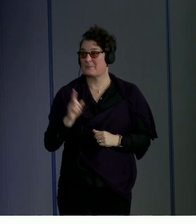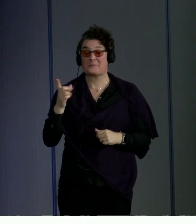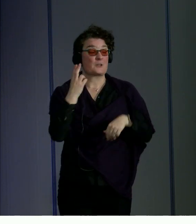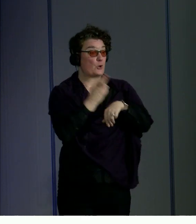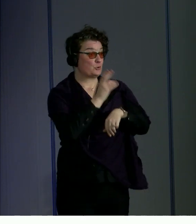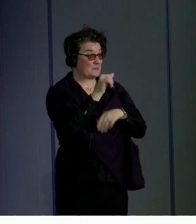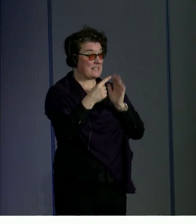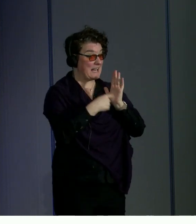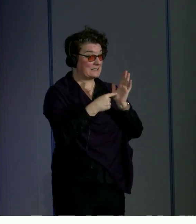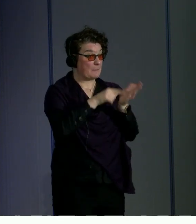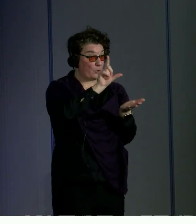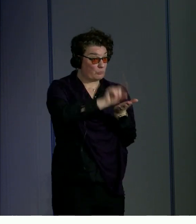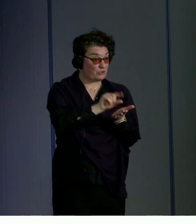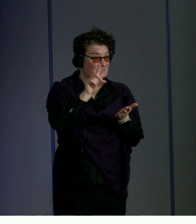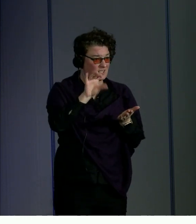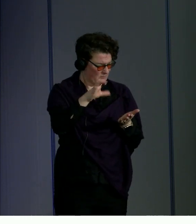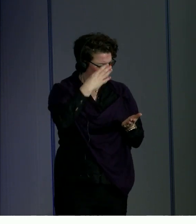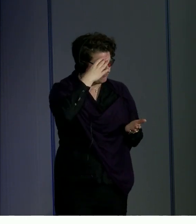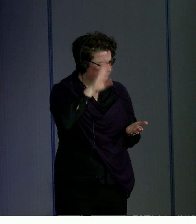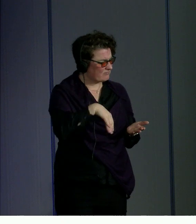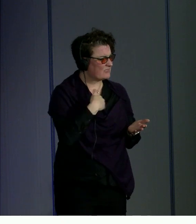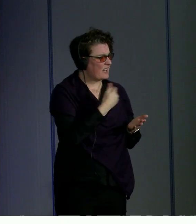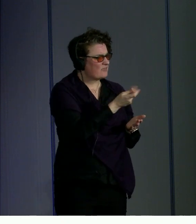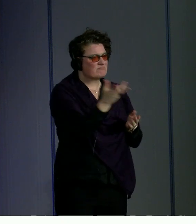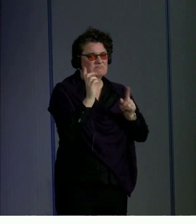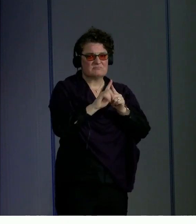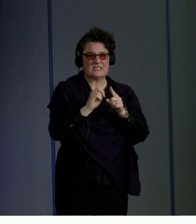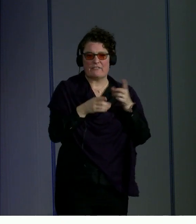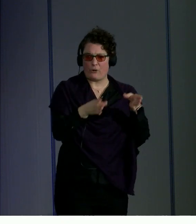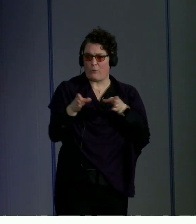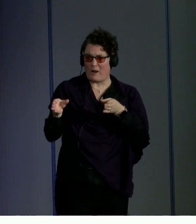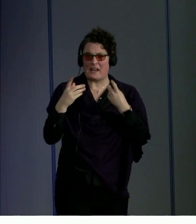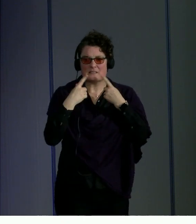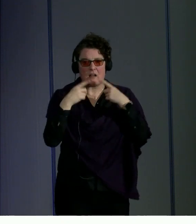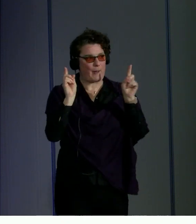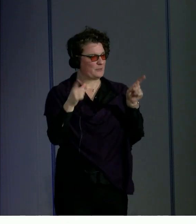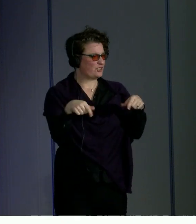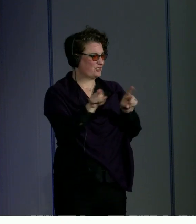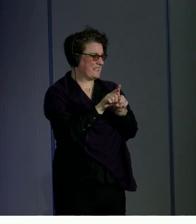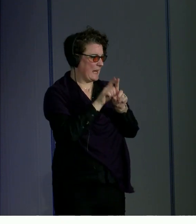there are multiple ways of doing the same thing that illuminate options and opportunities,